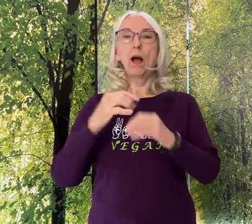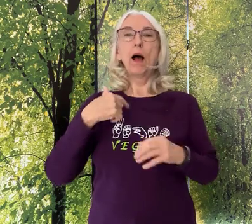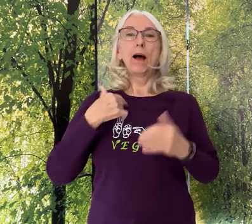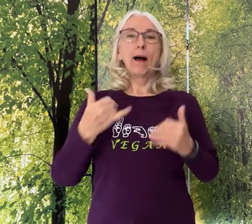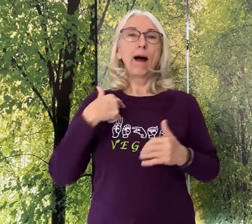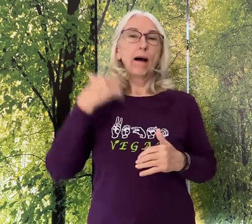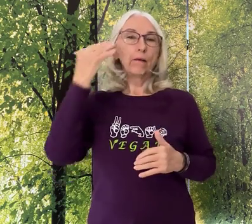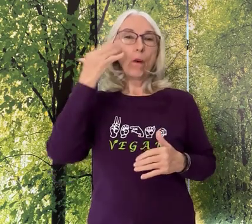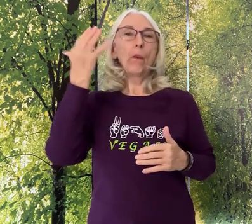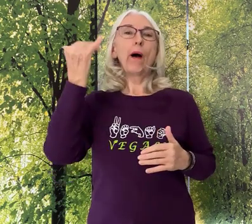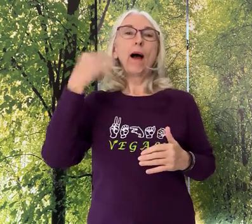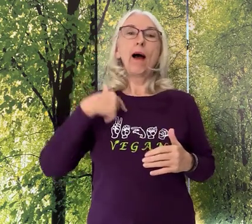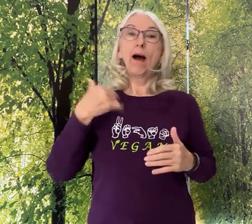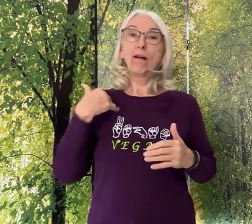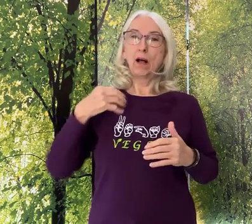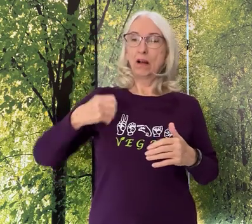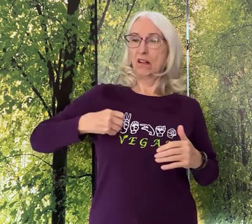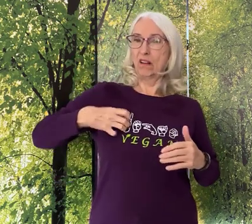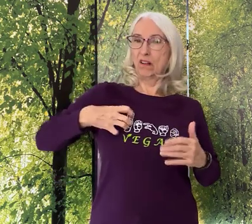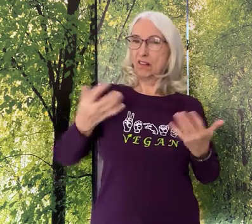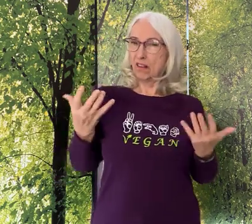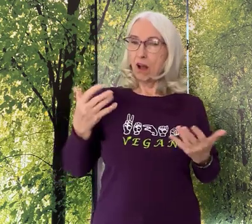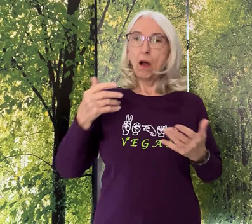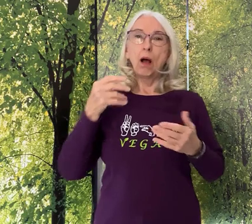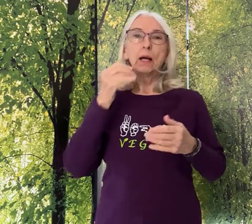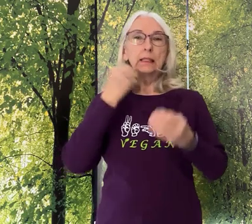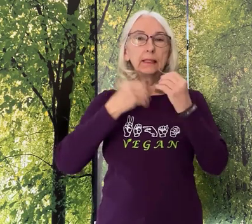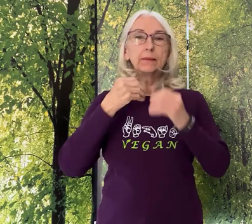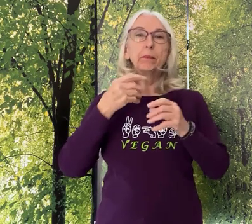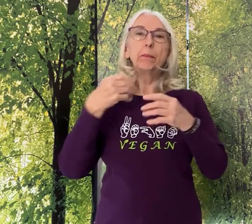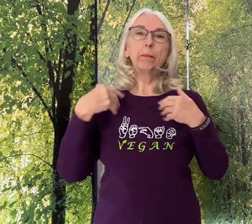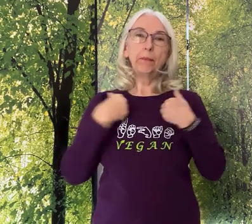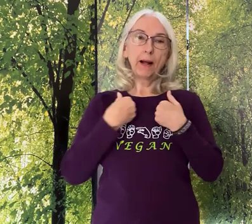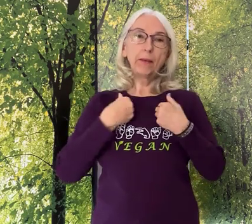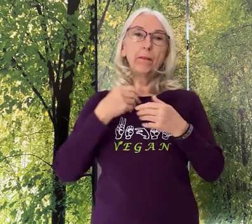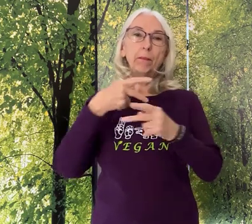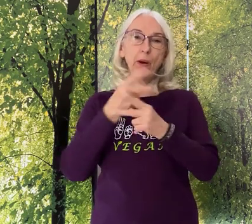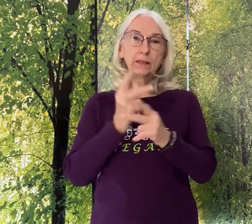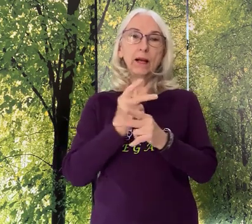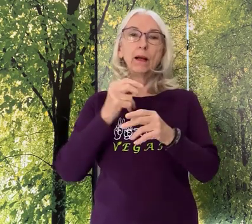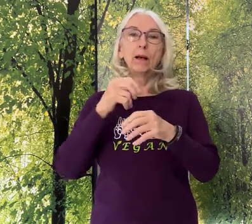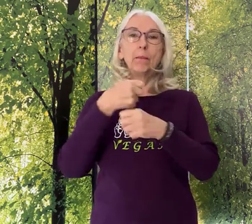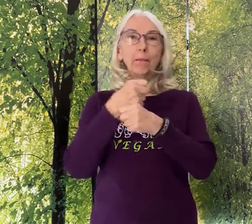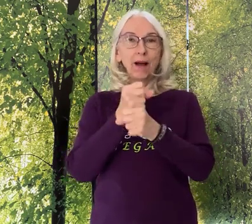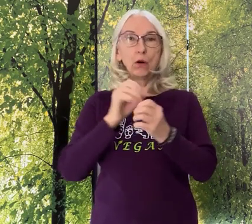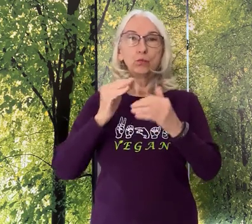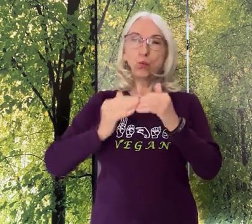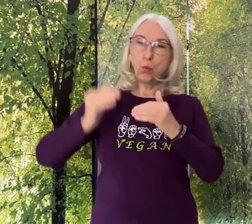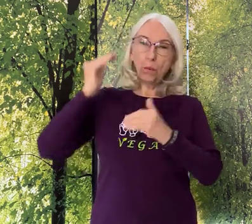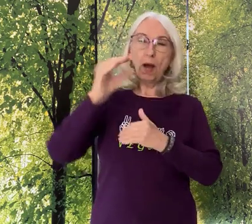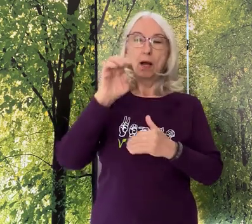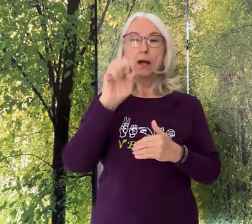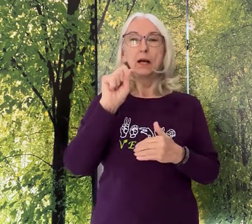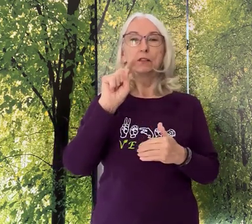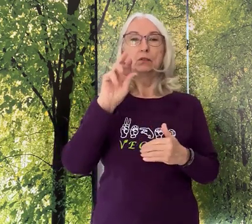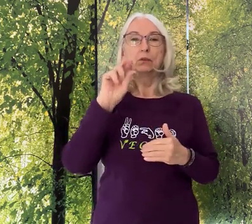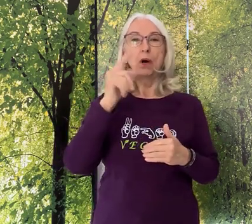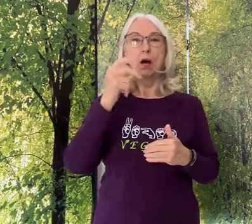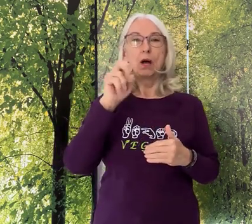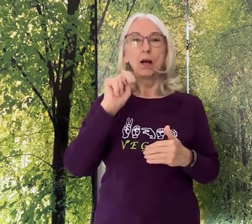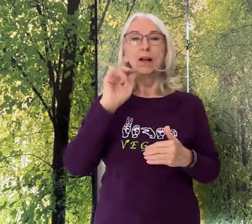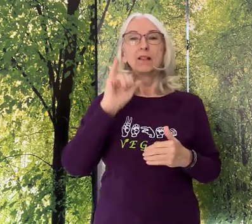I now know why I had this lump. Eating animal products produces excess estrogen,